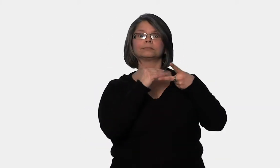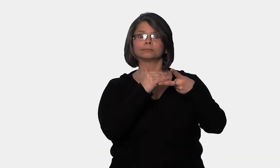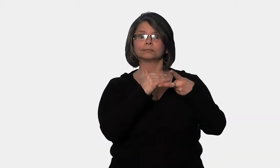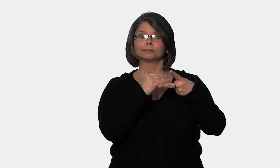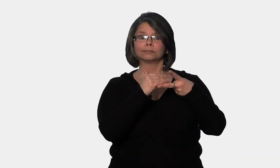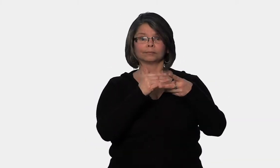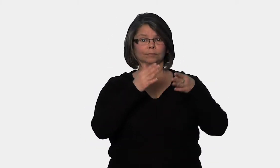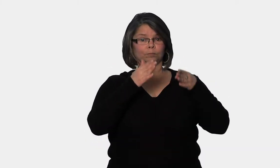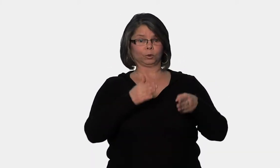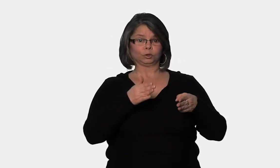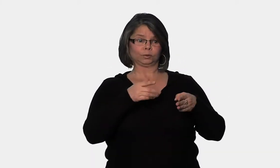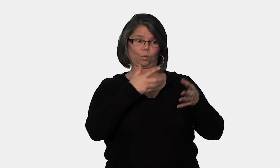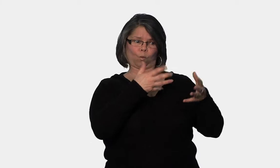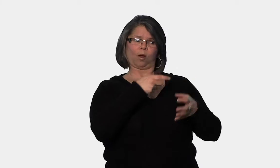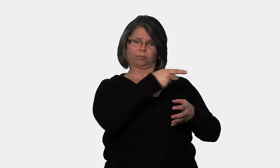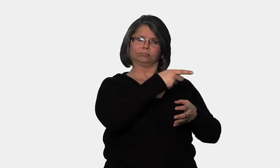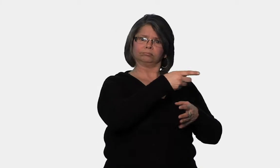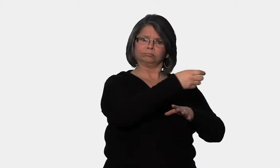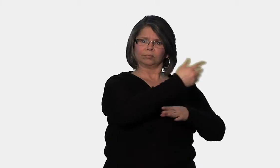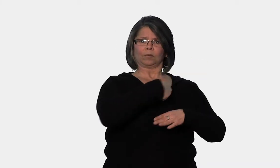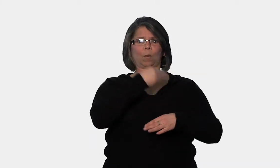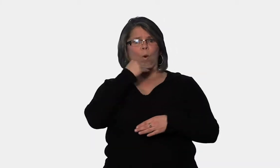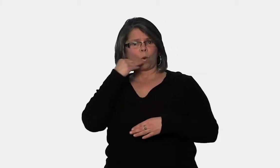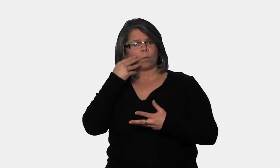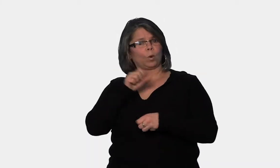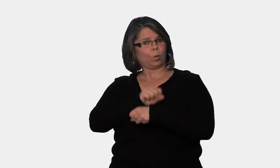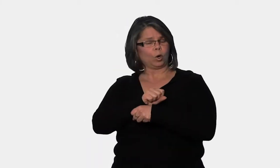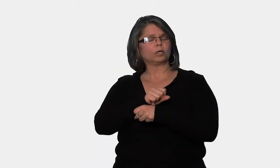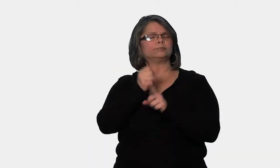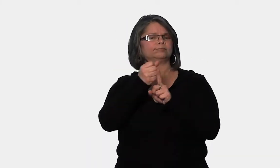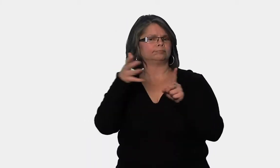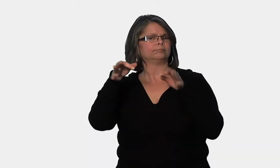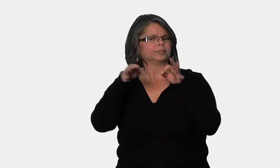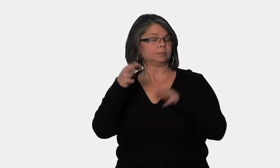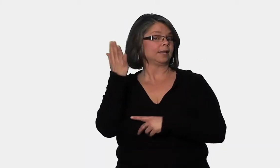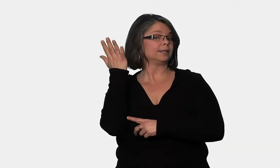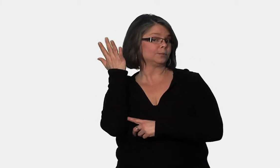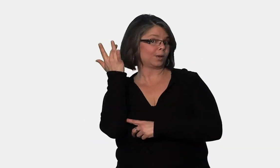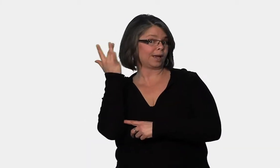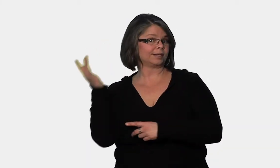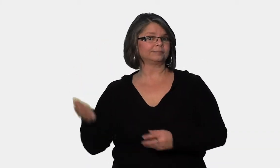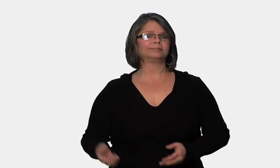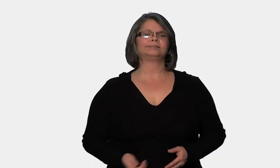and if she wants the accused at home or at work, and why.